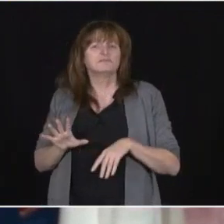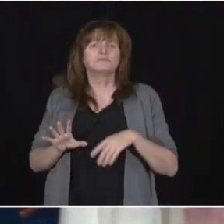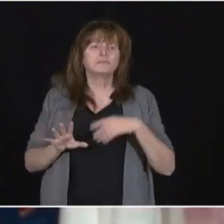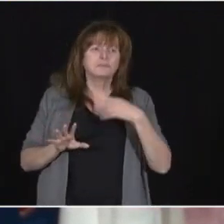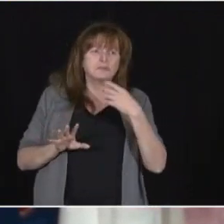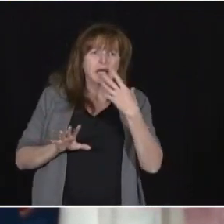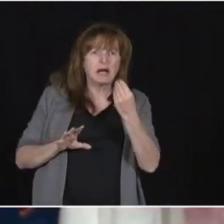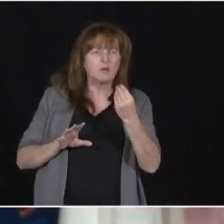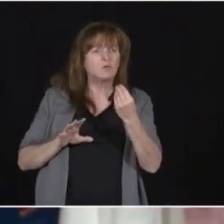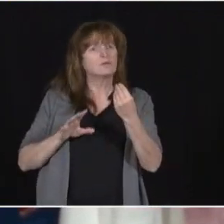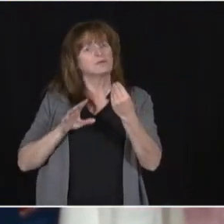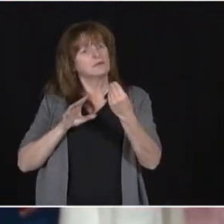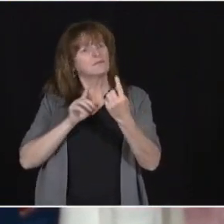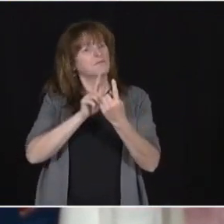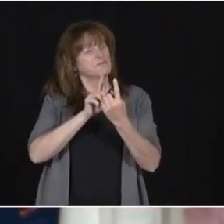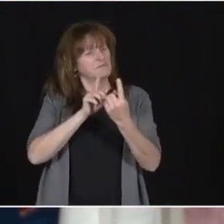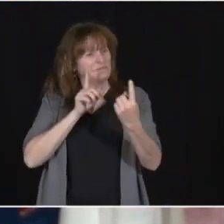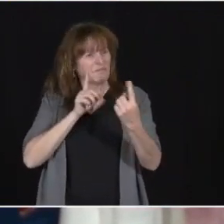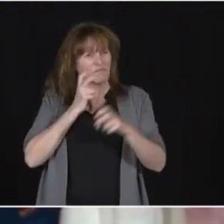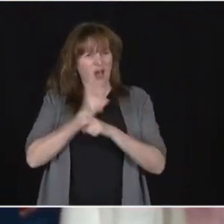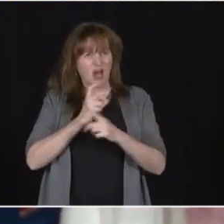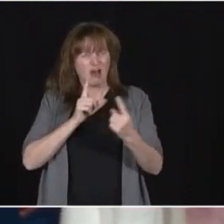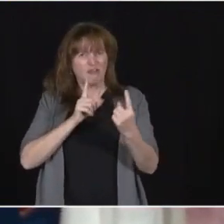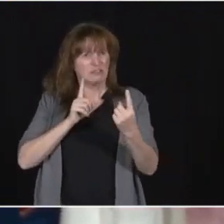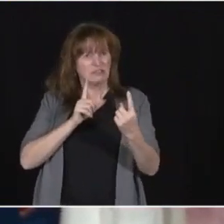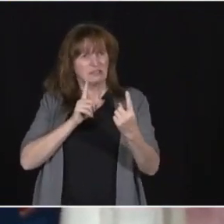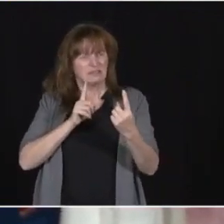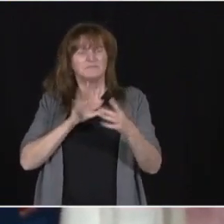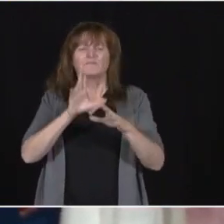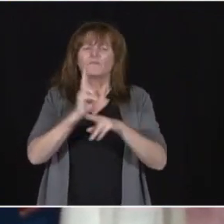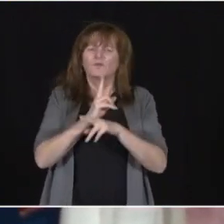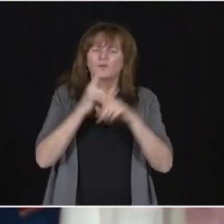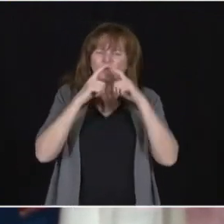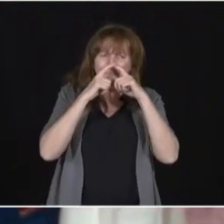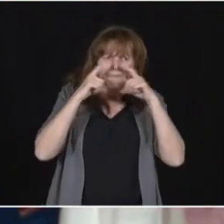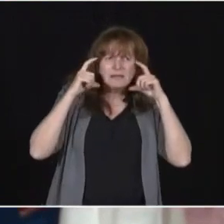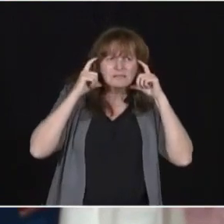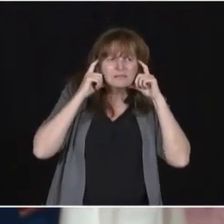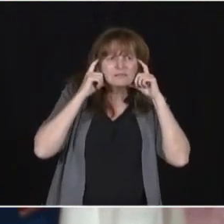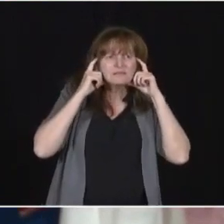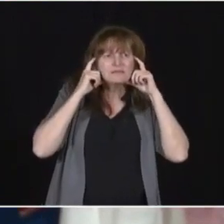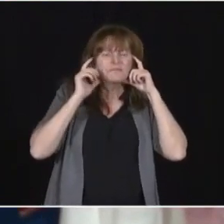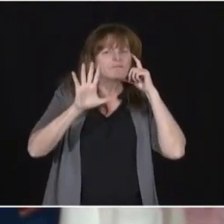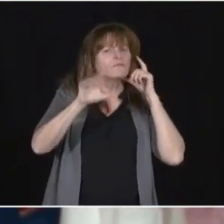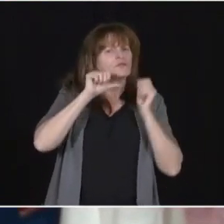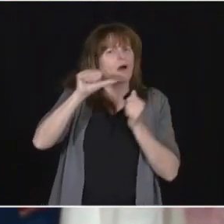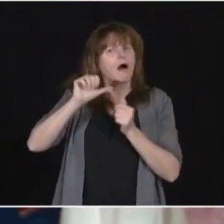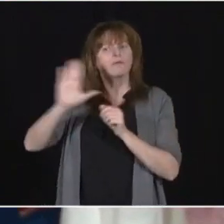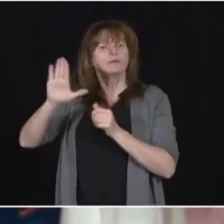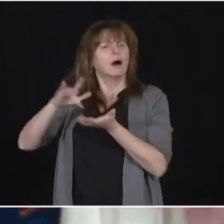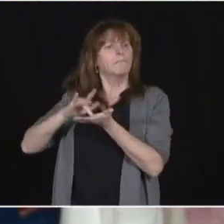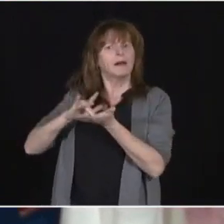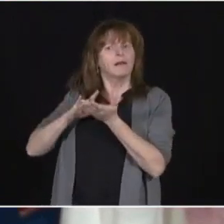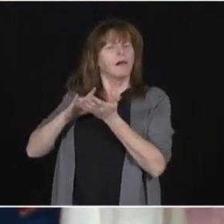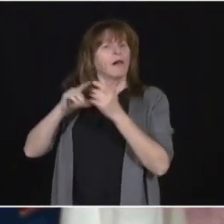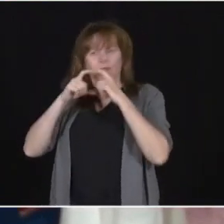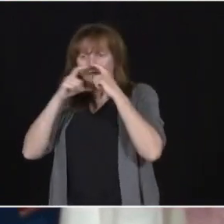As a chief medical officer has said, anything that covers your nose and mouth can help protect you and people around you.